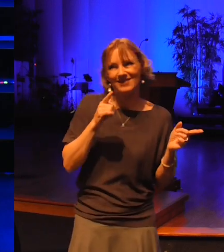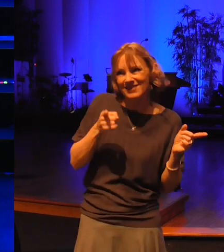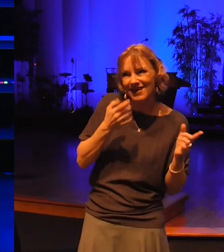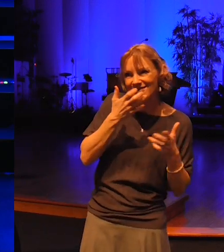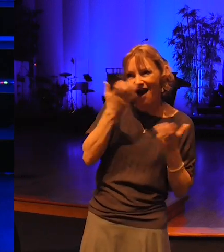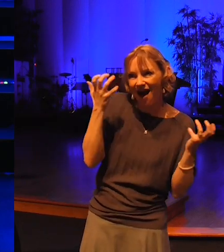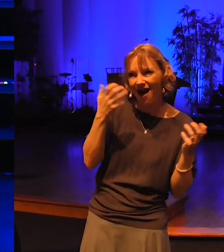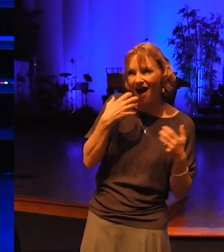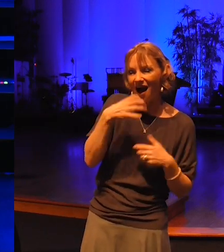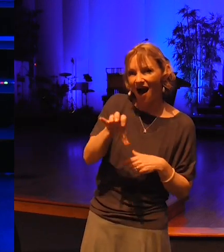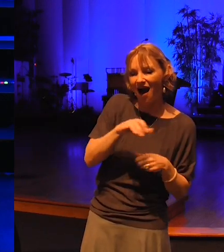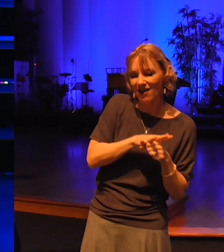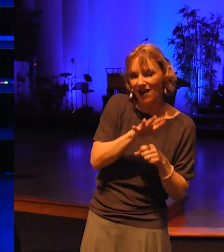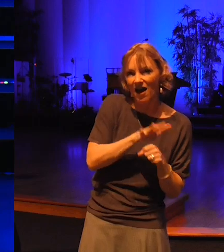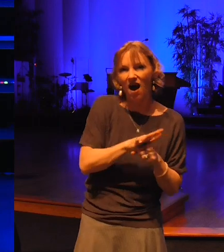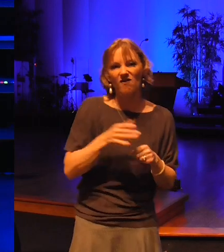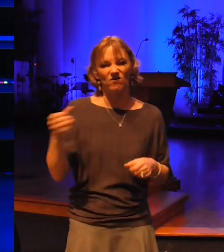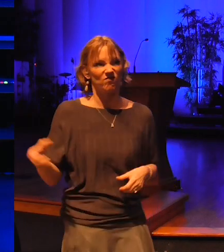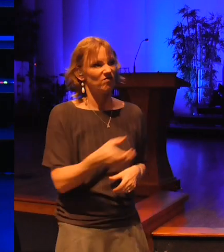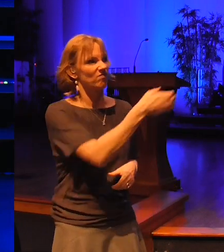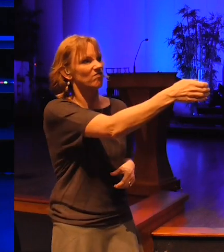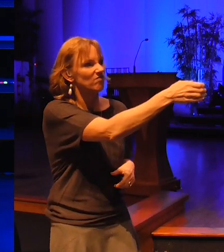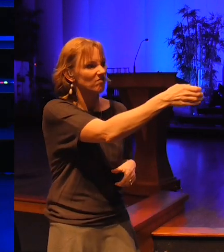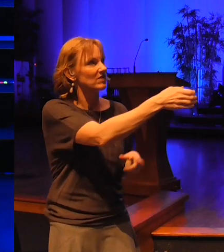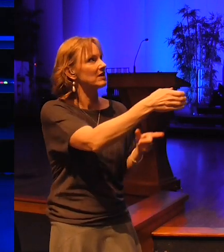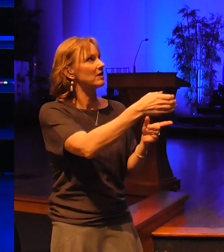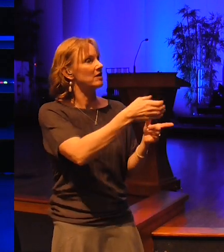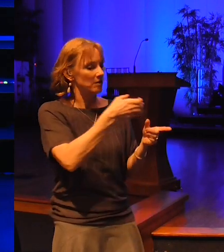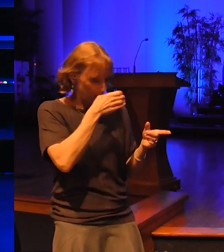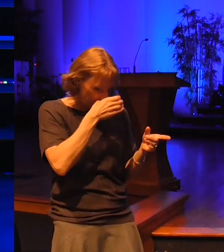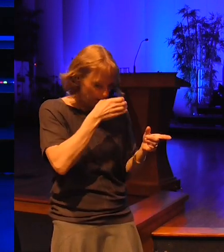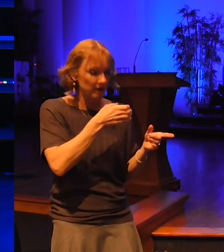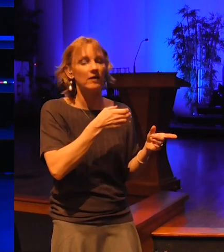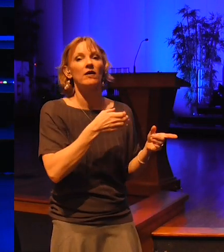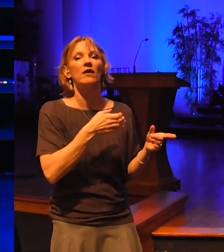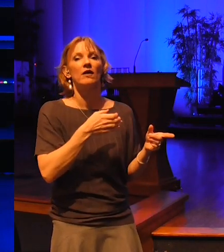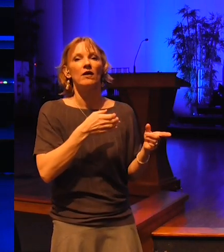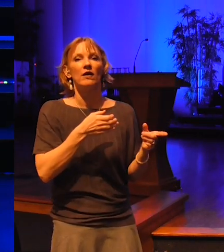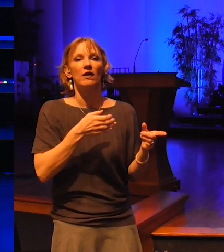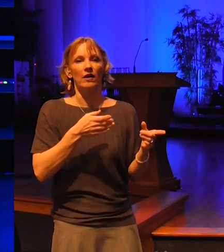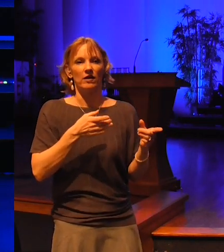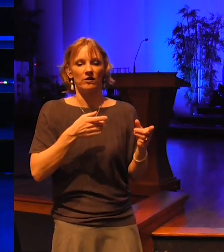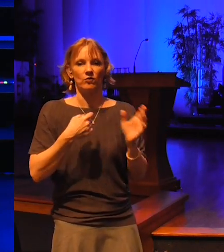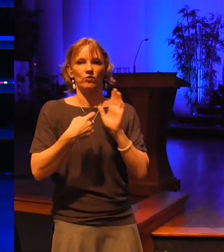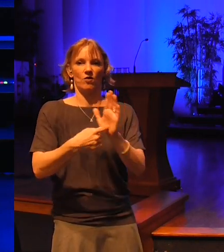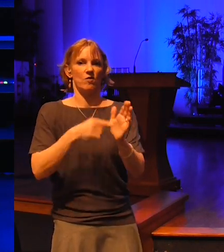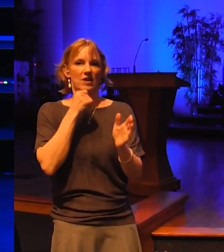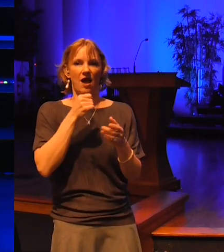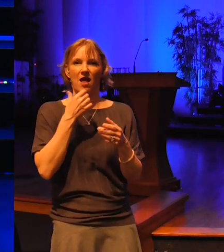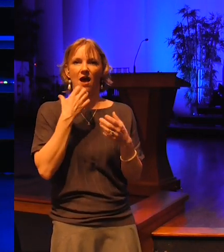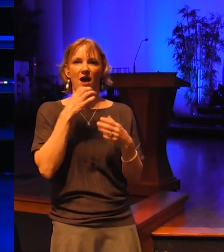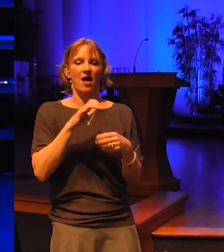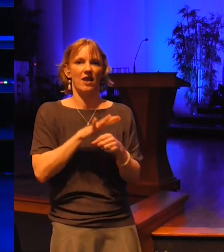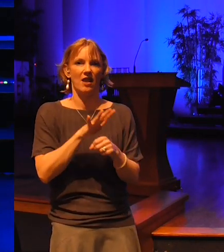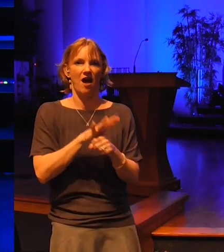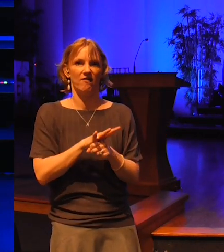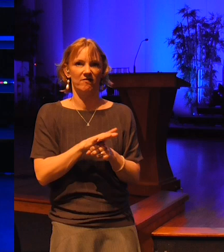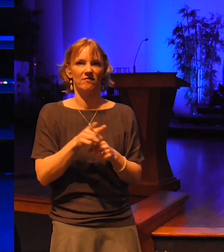prove otherwise and Mocha Joe is so upset that he throws him out of the shop get out of my store and